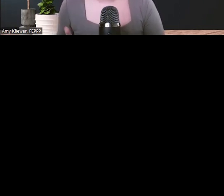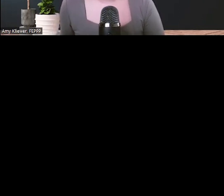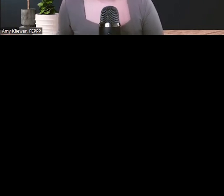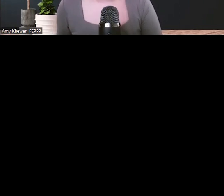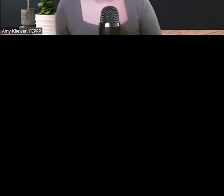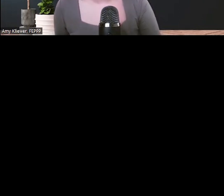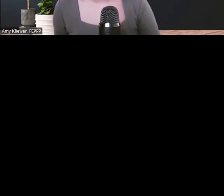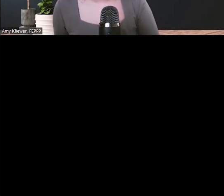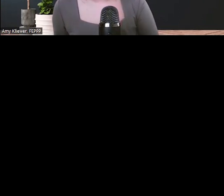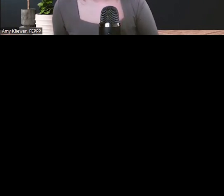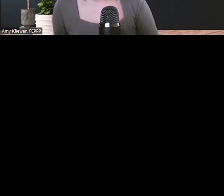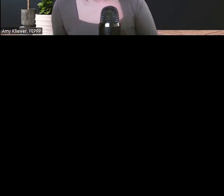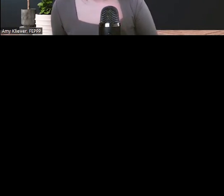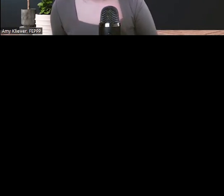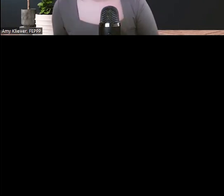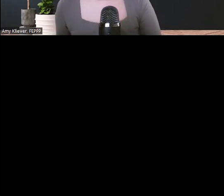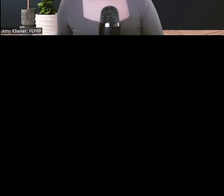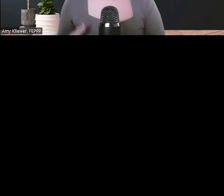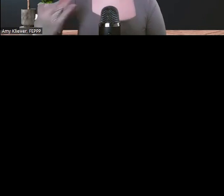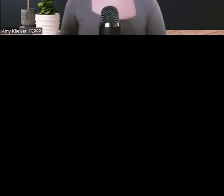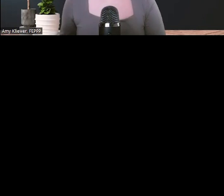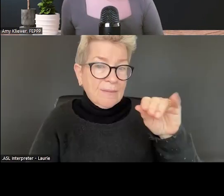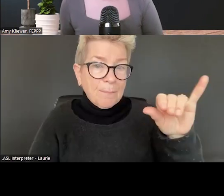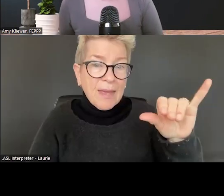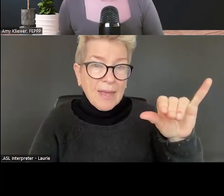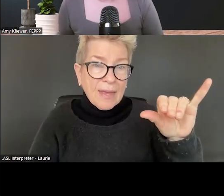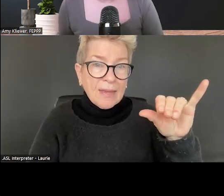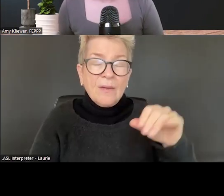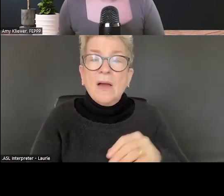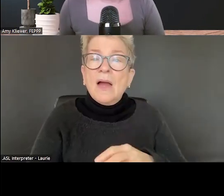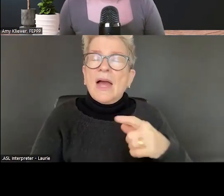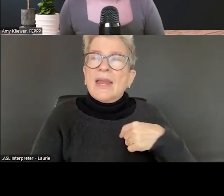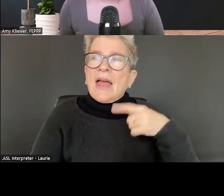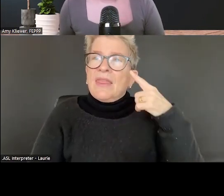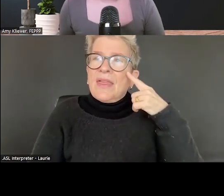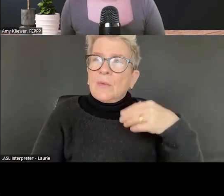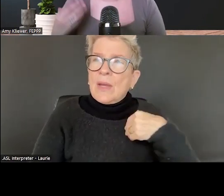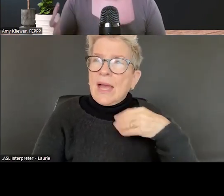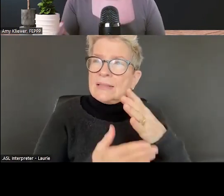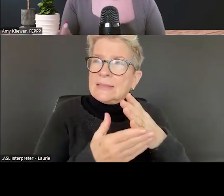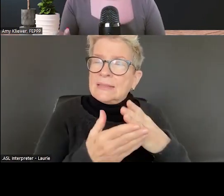at the beginning of May. And we did have some legislation we know that was proposed;